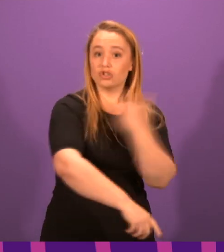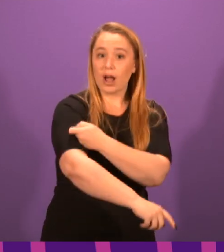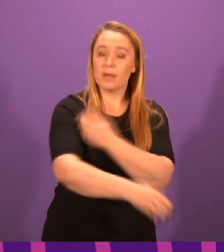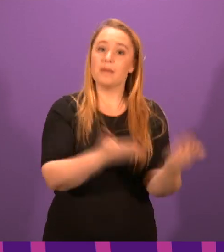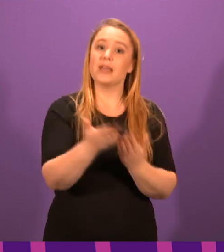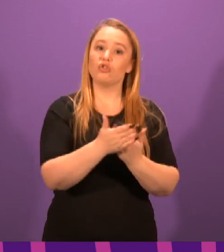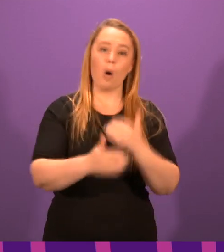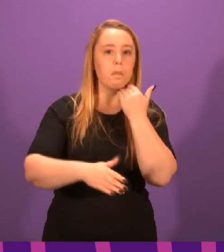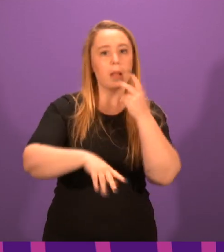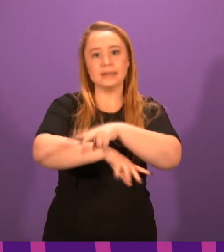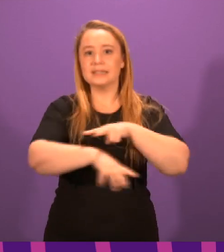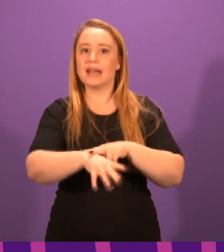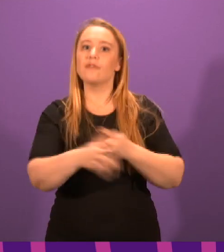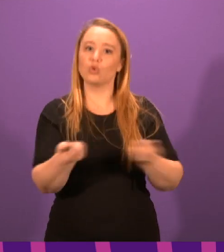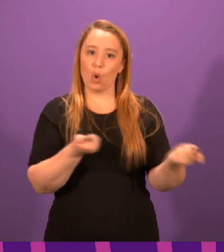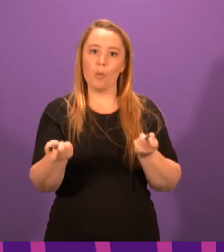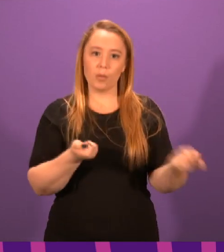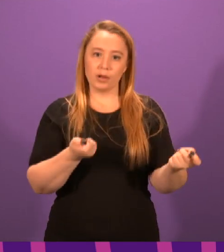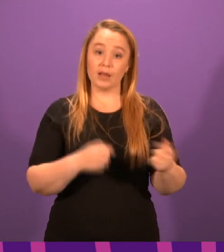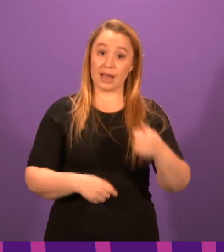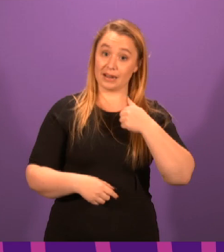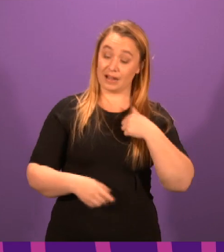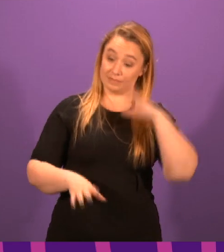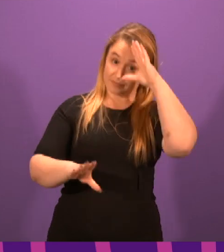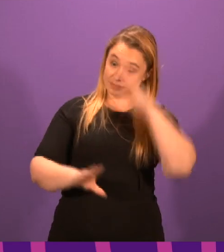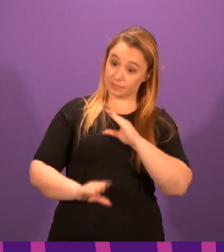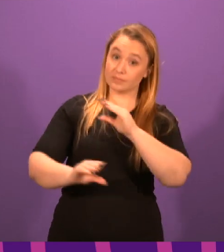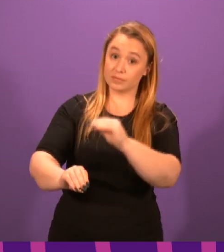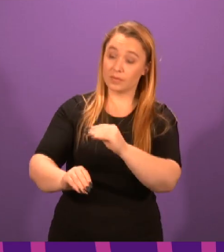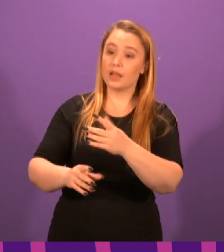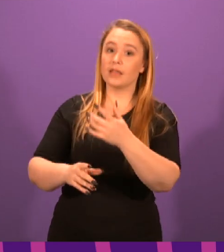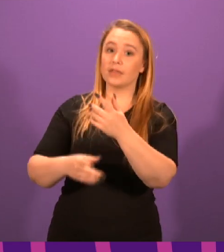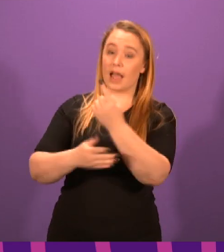Ms Lennon has my personal assurance that where individual boards, including